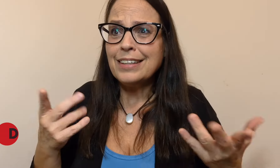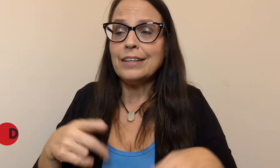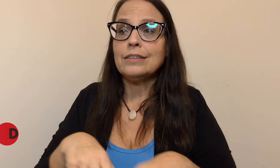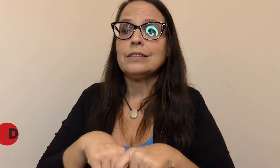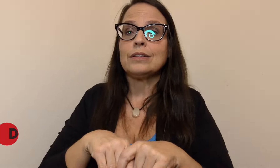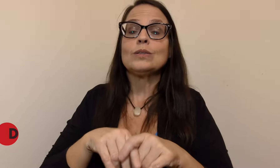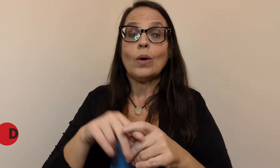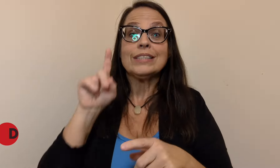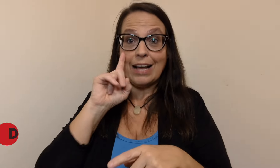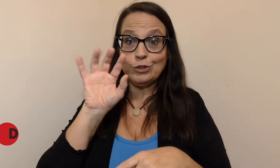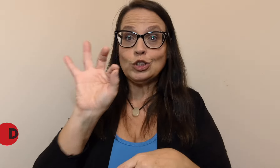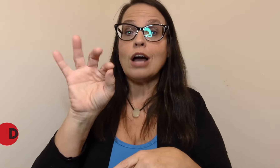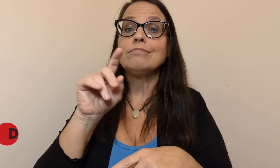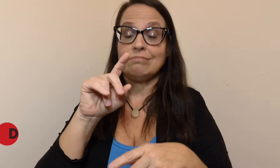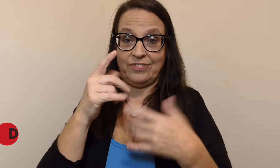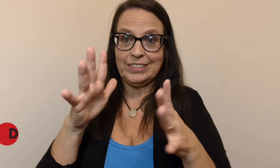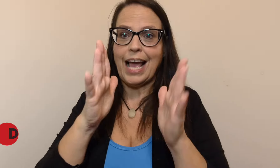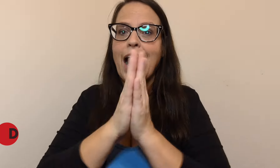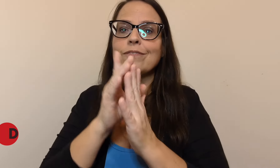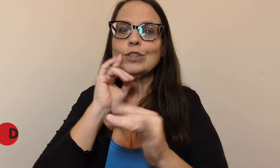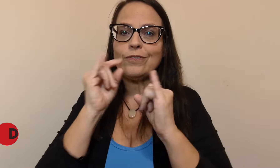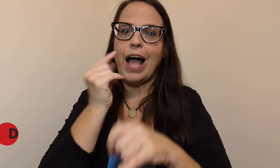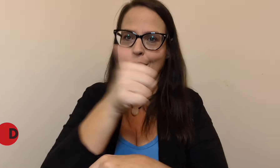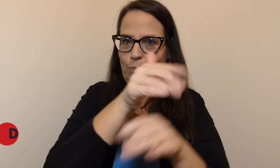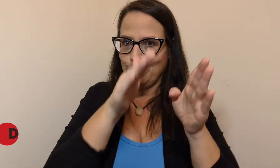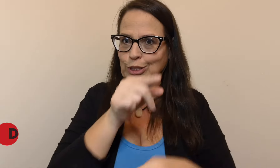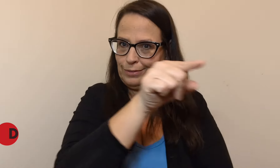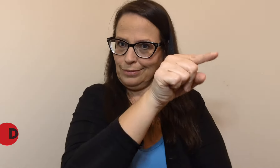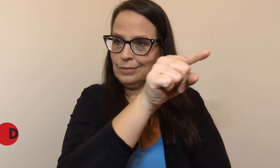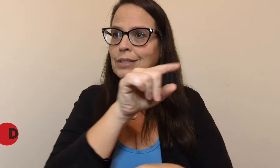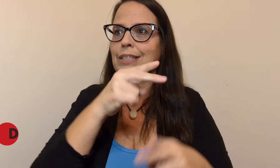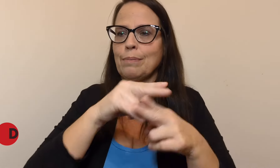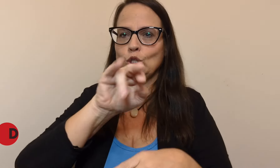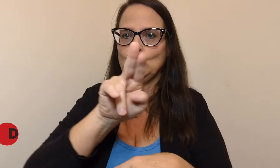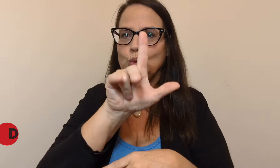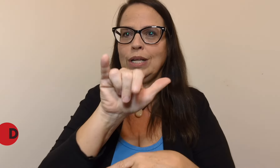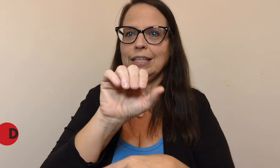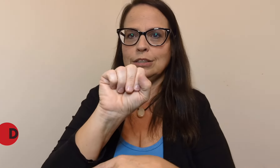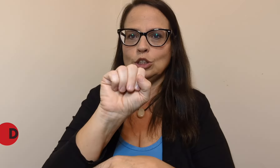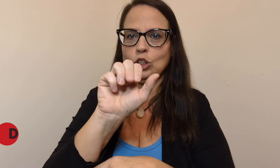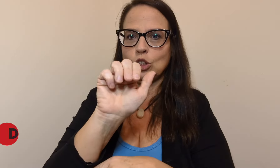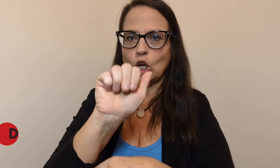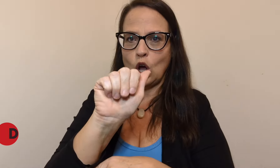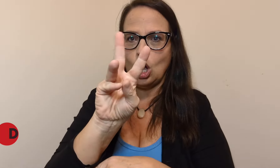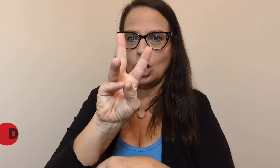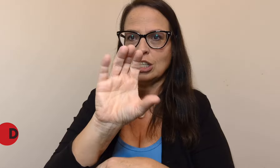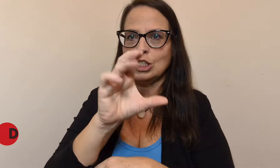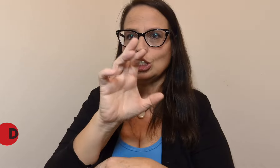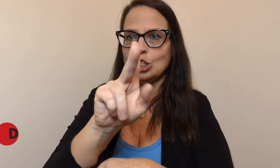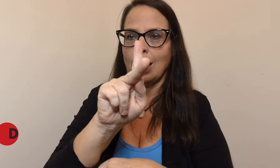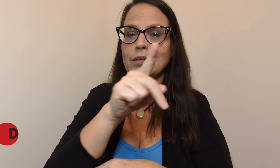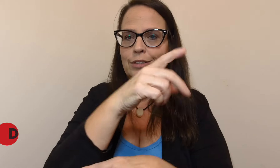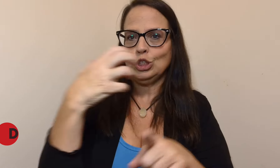DeafDots also requested an interview with Julie Sawchuk who chairs